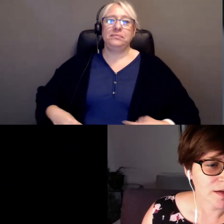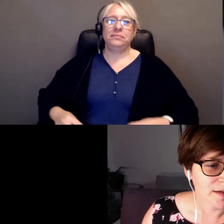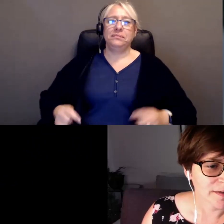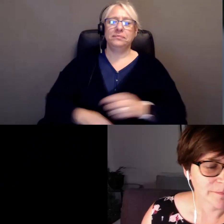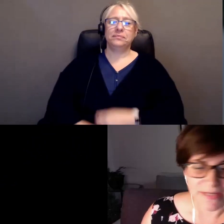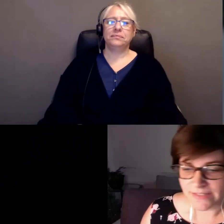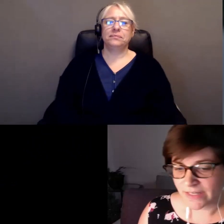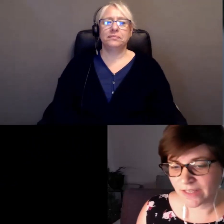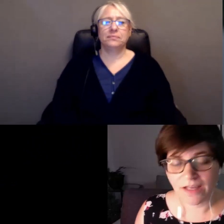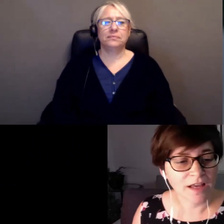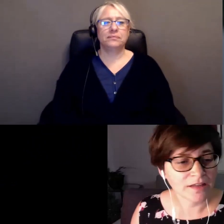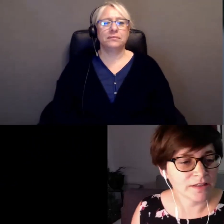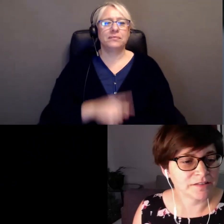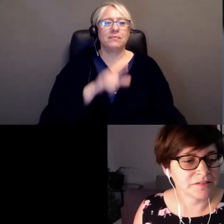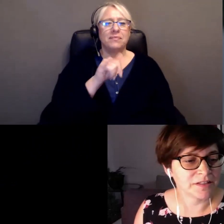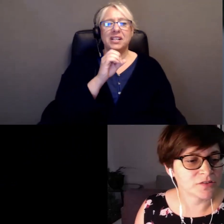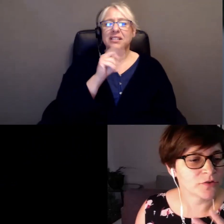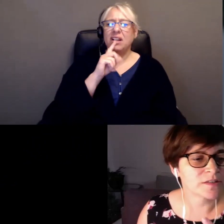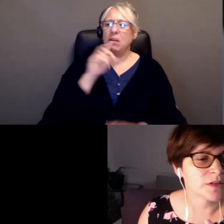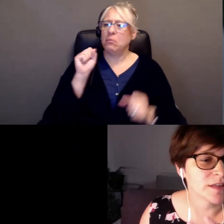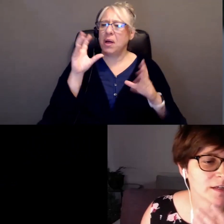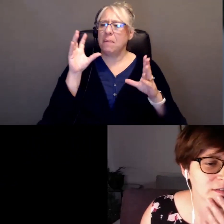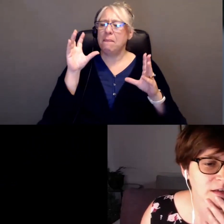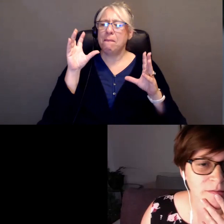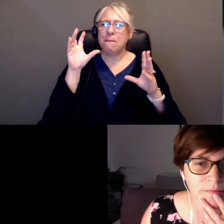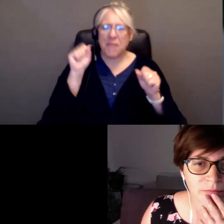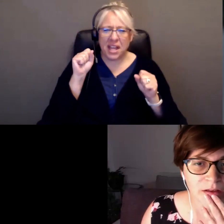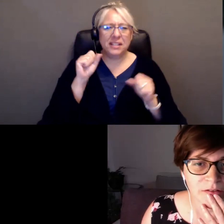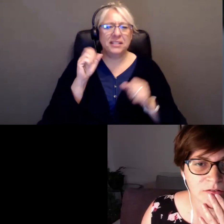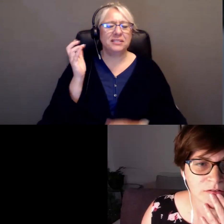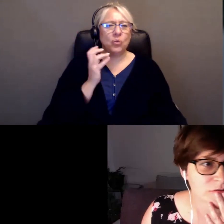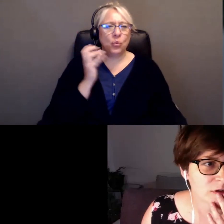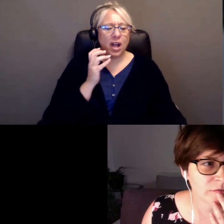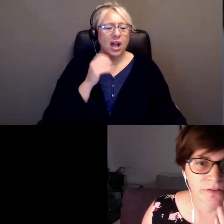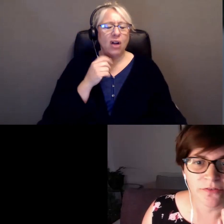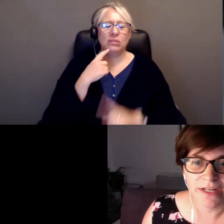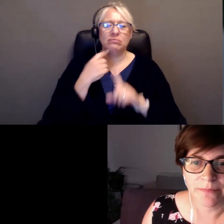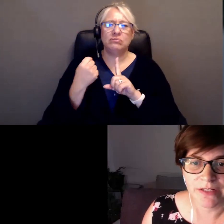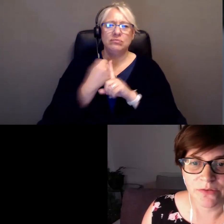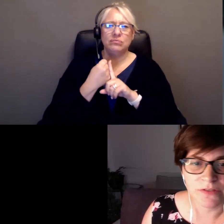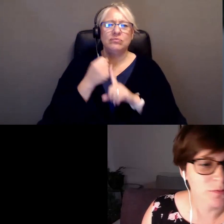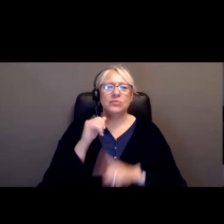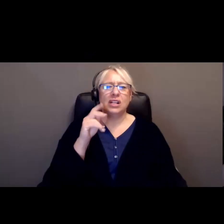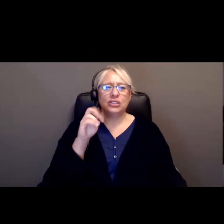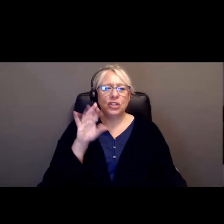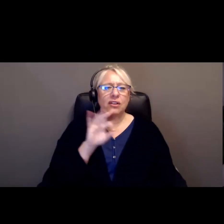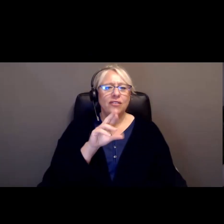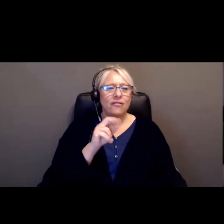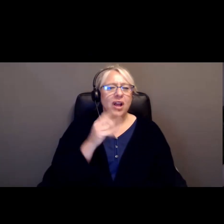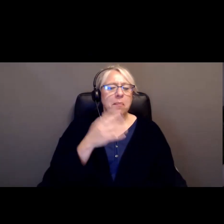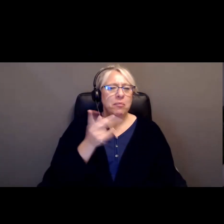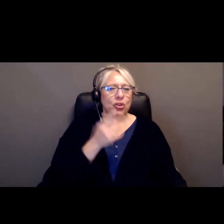Amazing! It strikes me that Jennifer and Fran might know this well too, given that